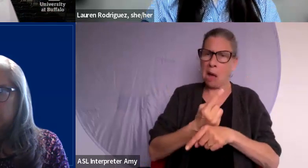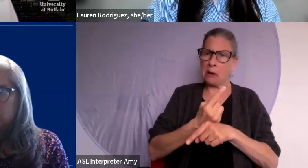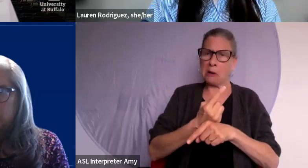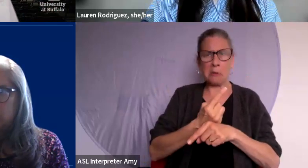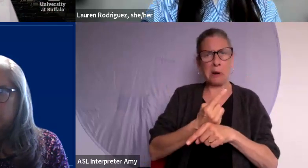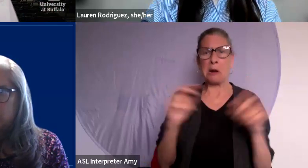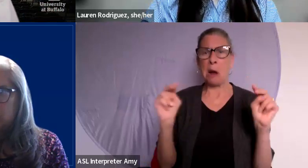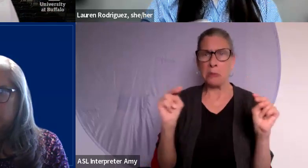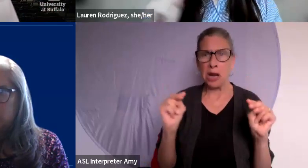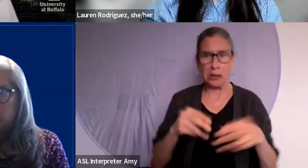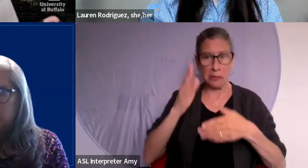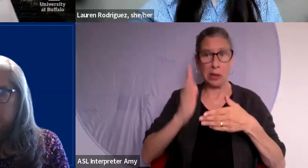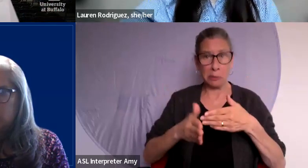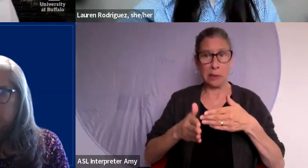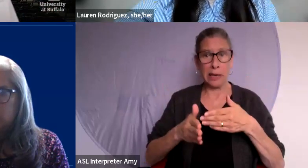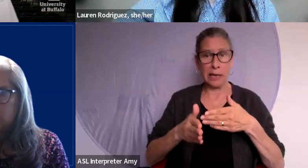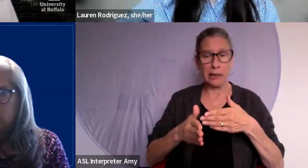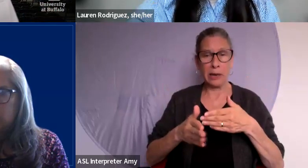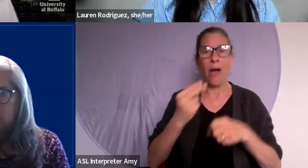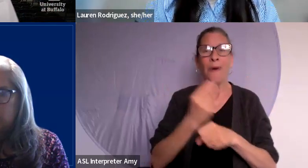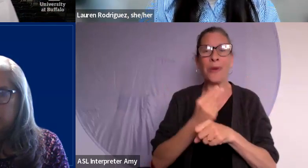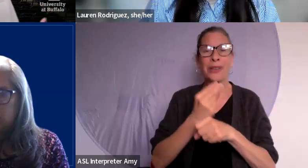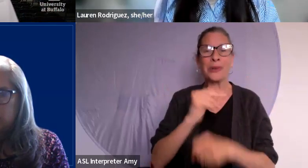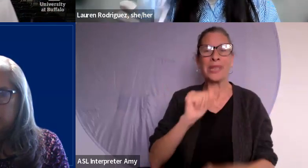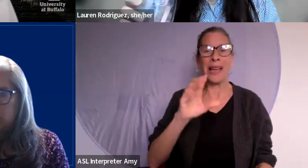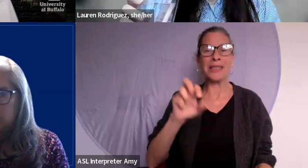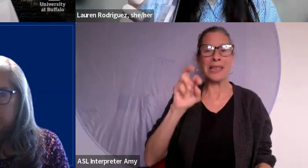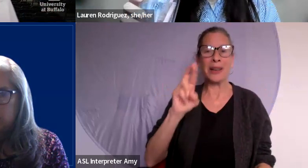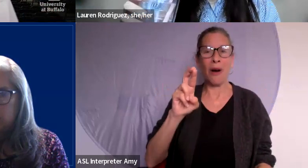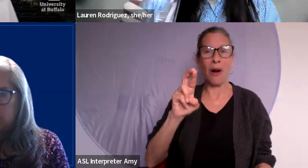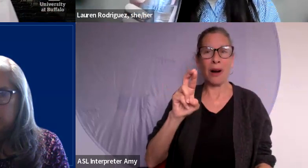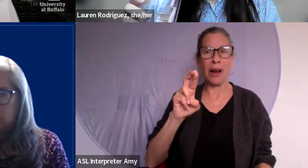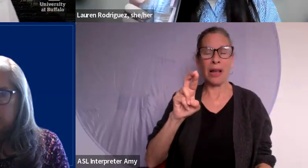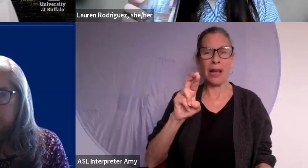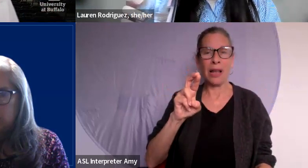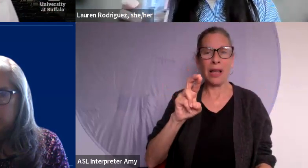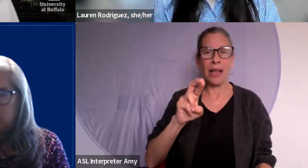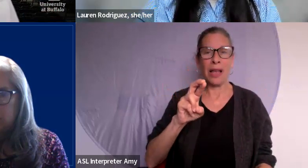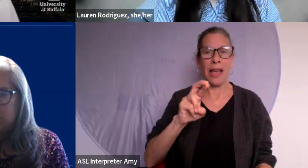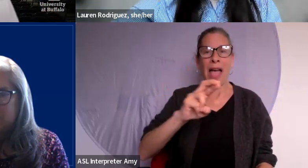complete, we will use the ACR as the basis for our testing. And